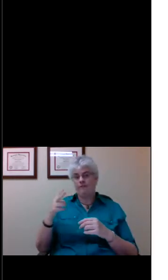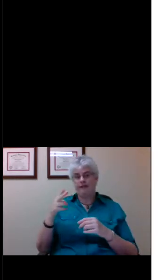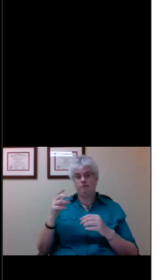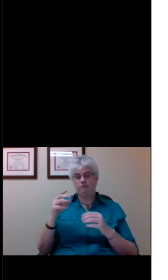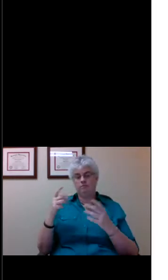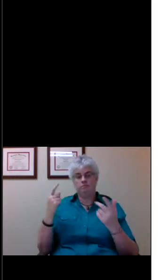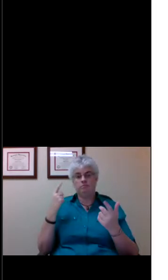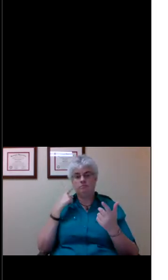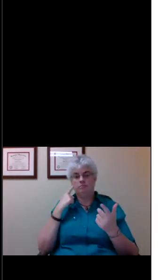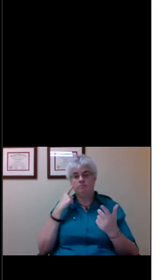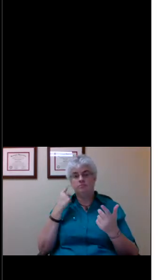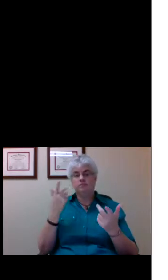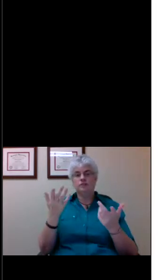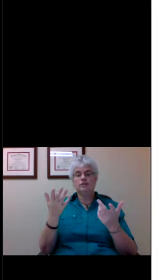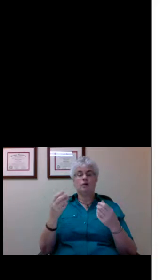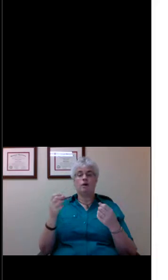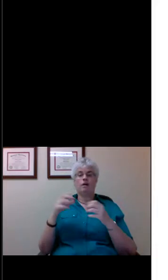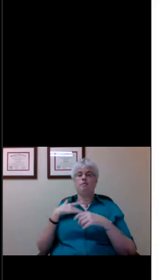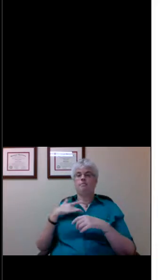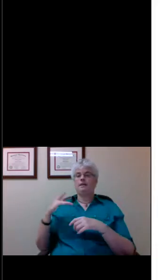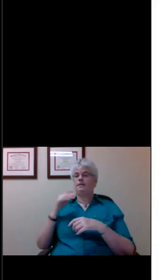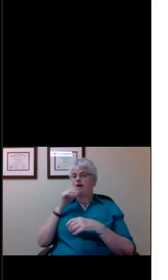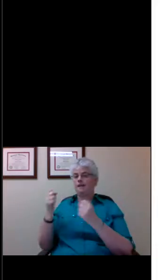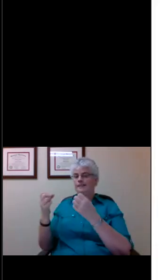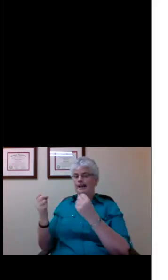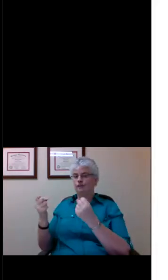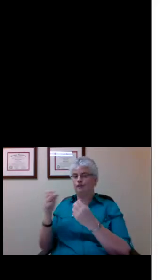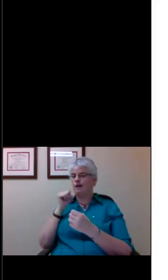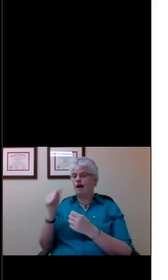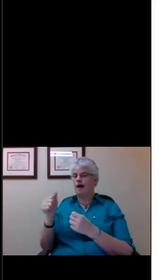some sort of hearing aid, but they're considered Hard-of-Hearing and they're